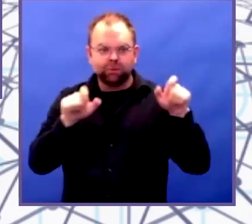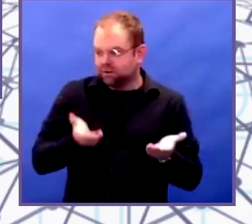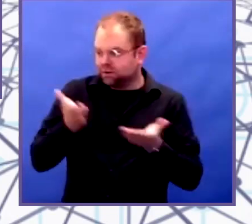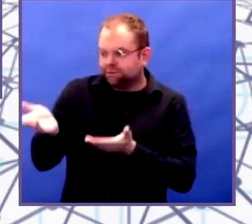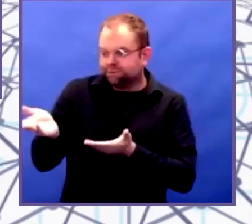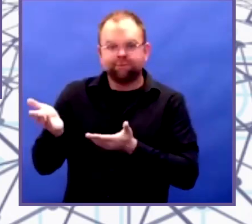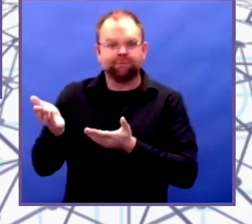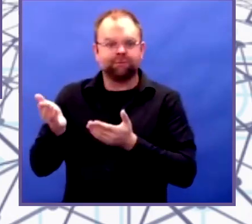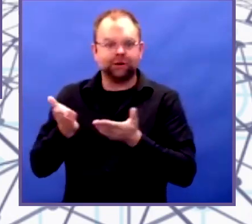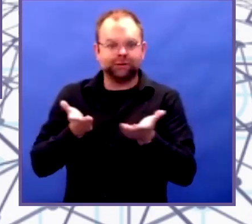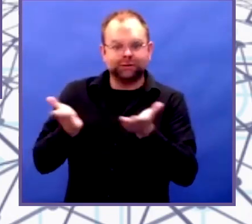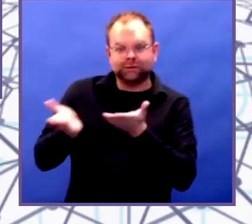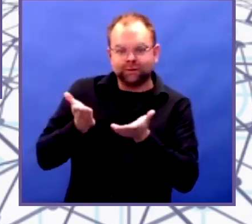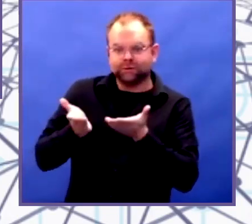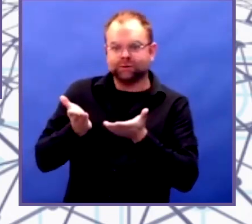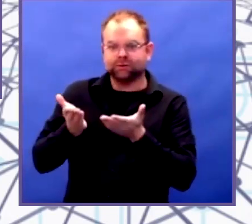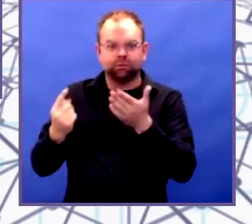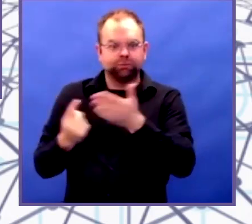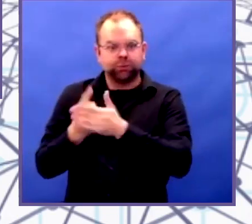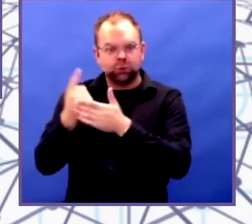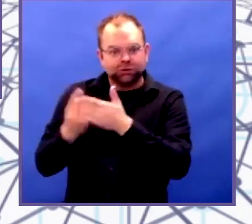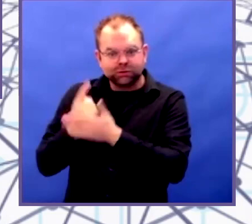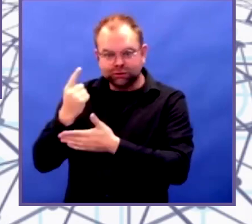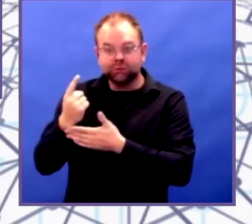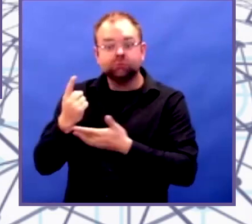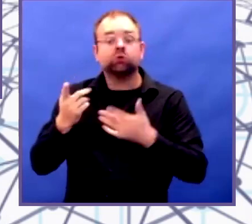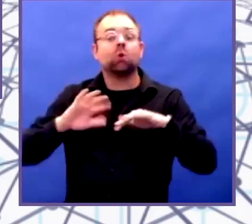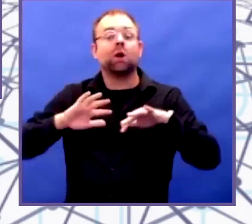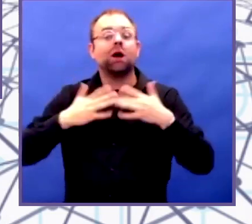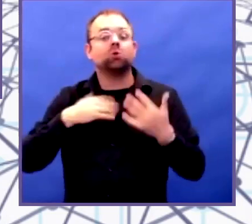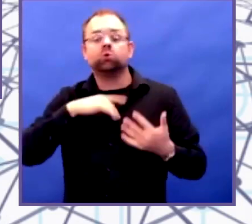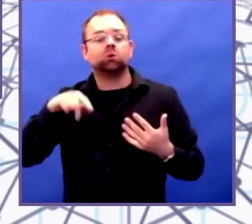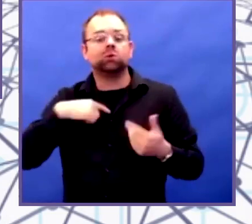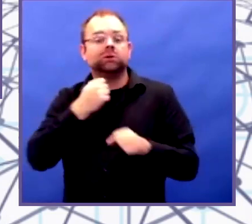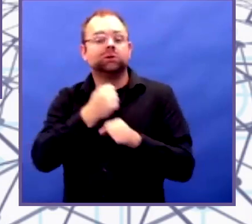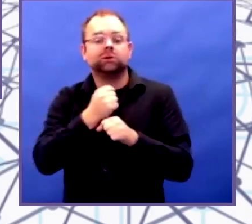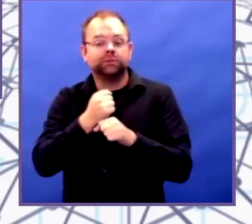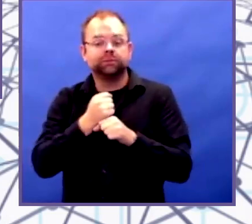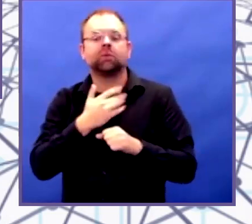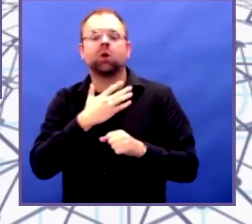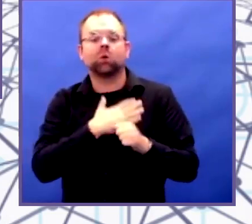social infrastructure, health, education, public space in those areas.